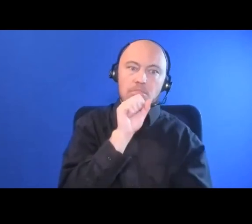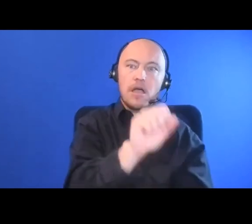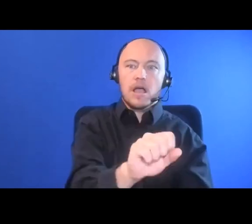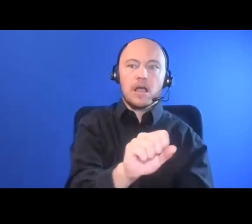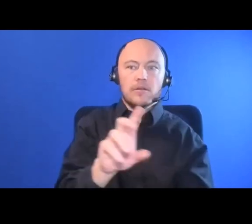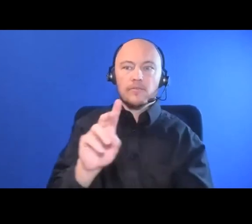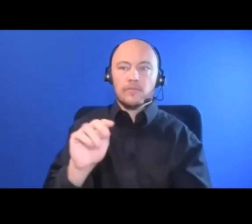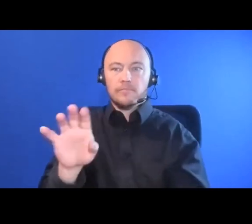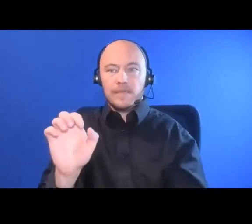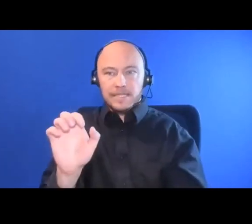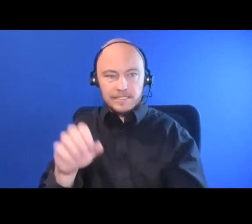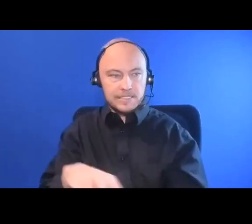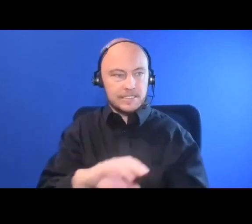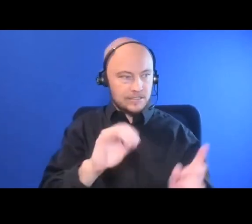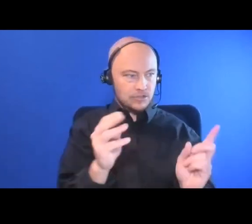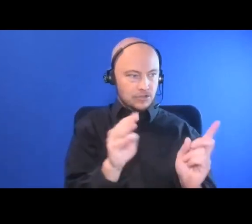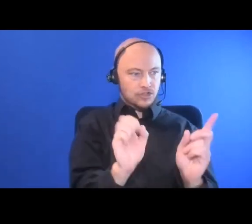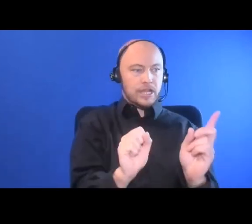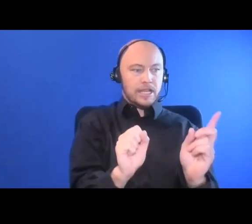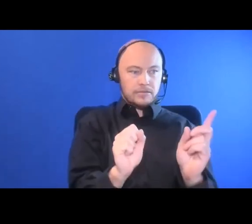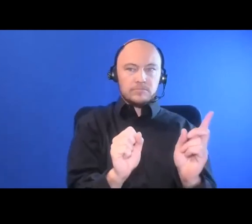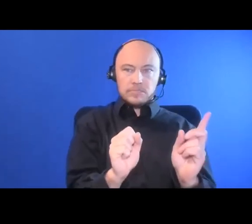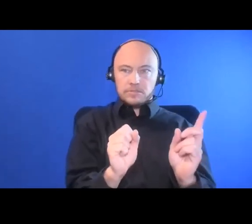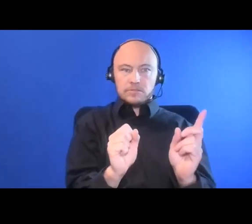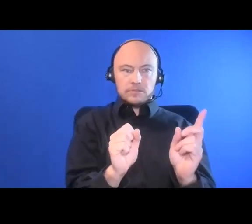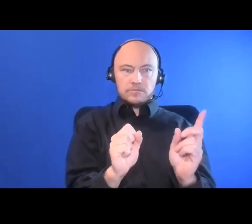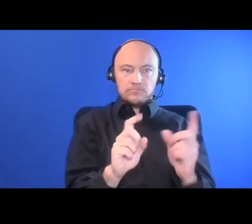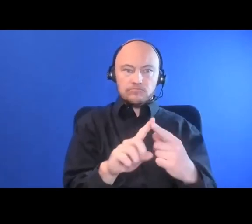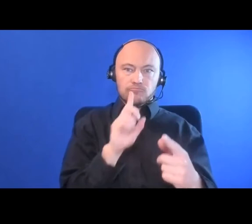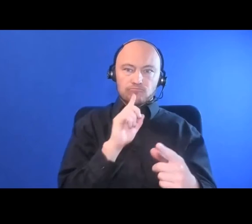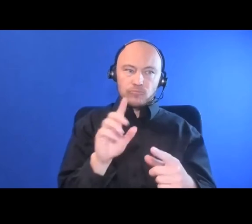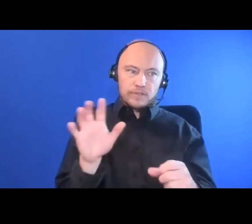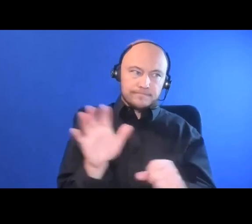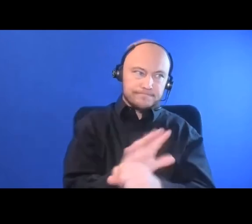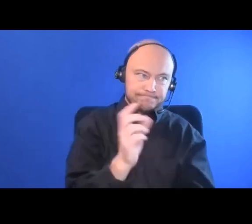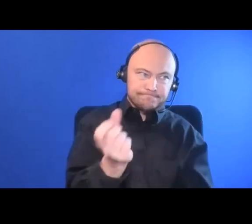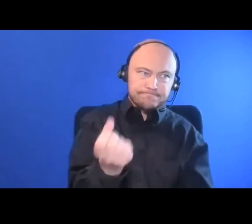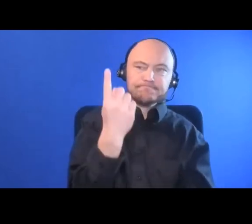and James is totally understating his, he helped me a lot.